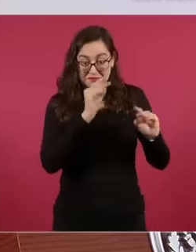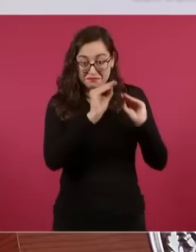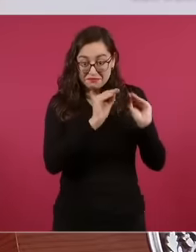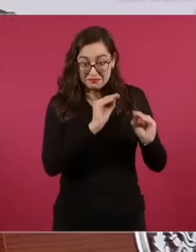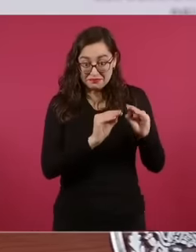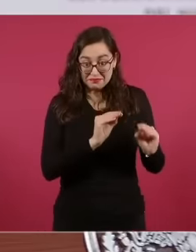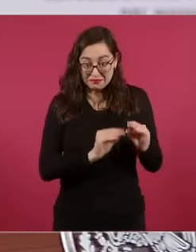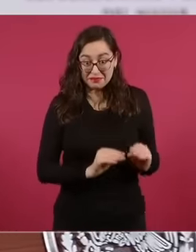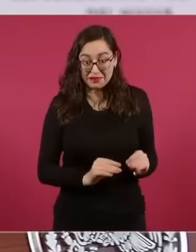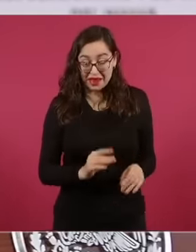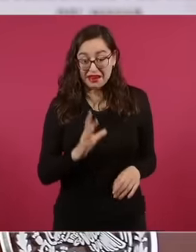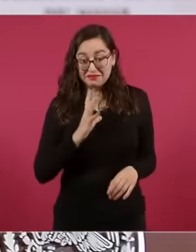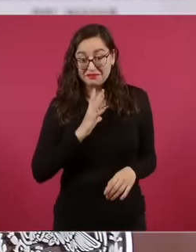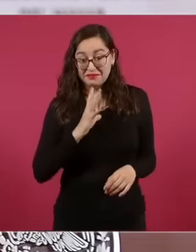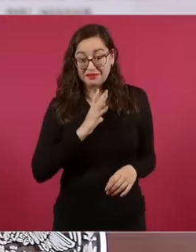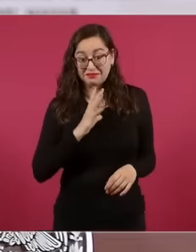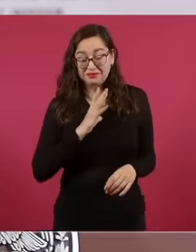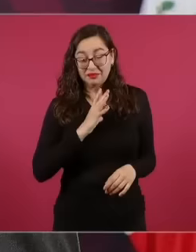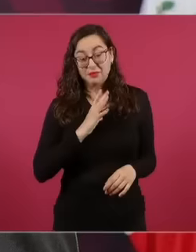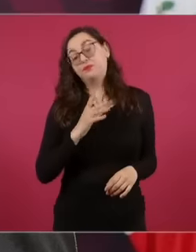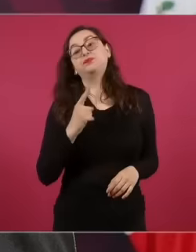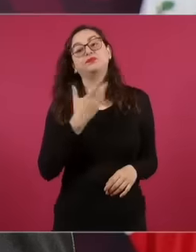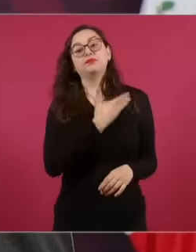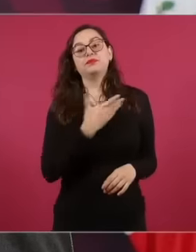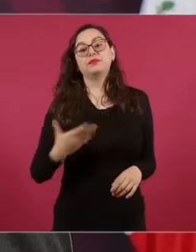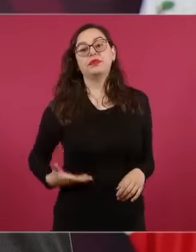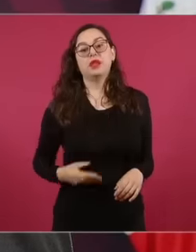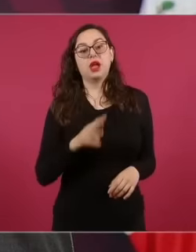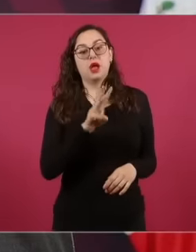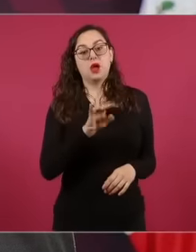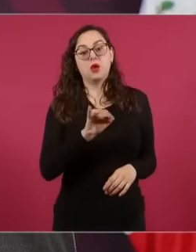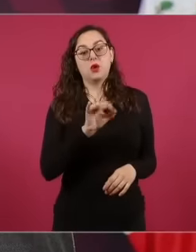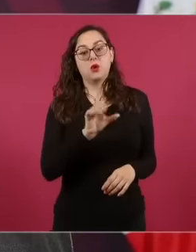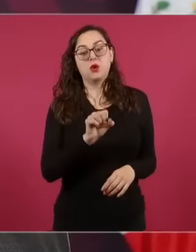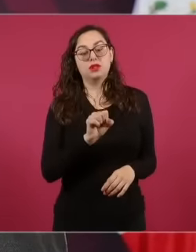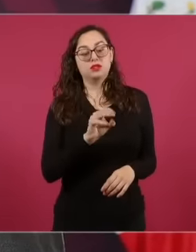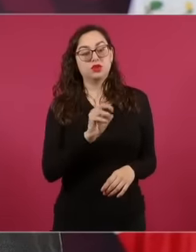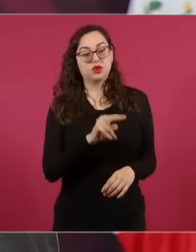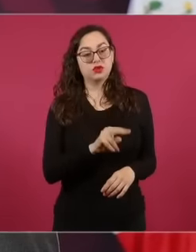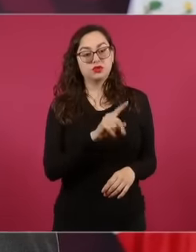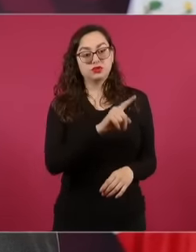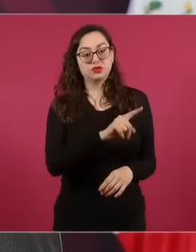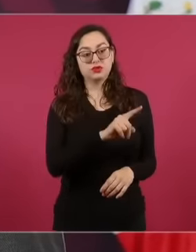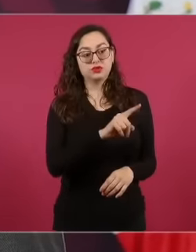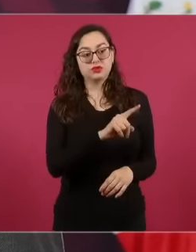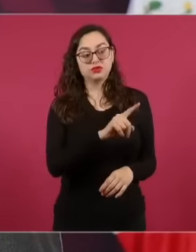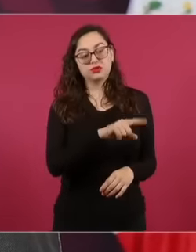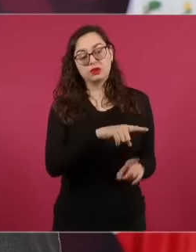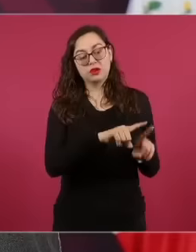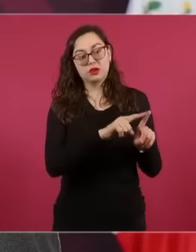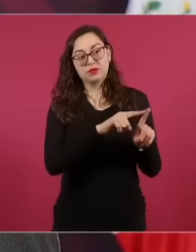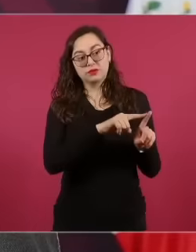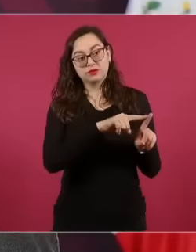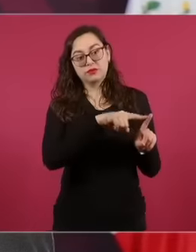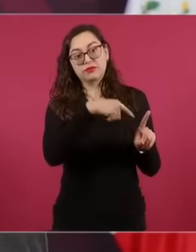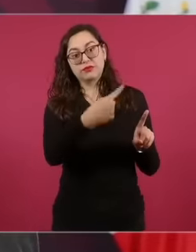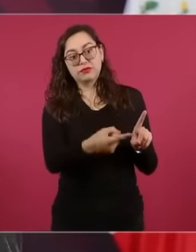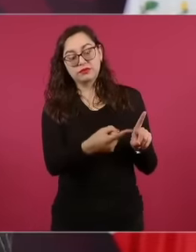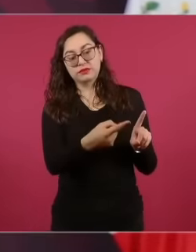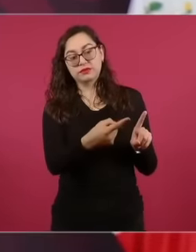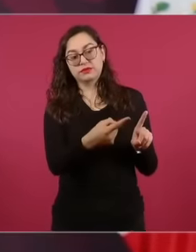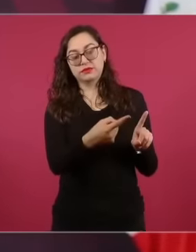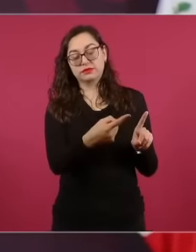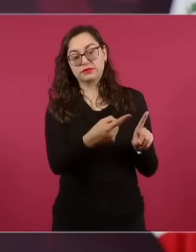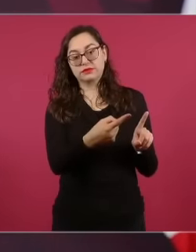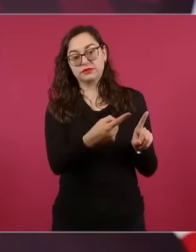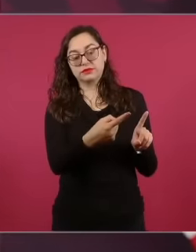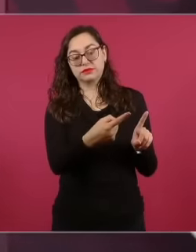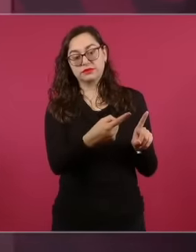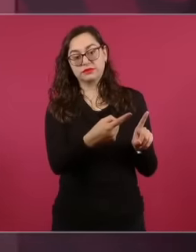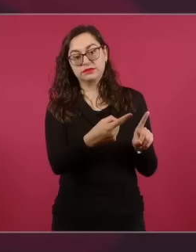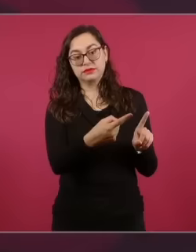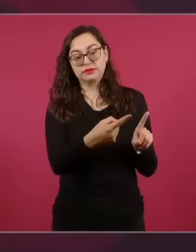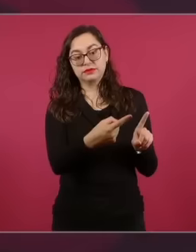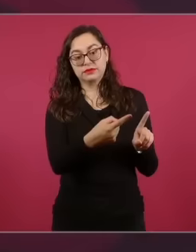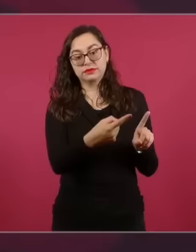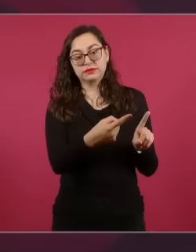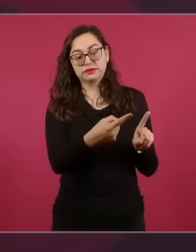President Wilson Wilson was a recommendation from his